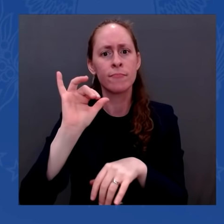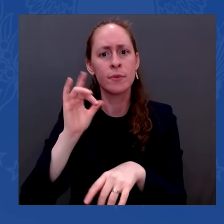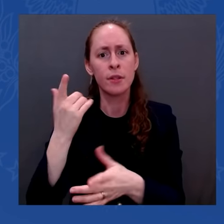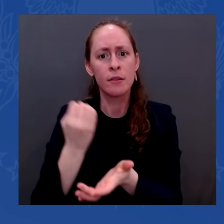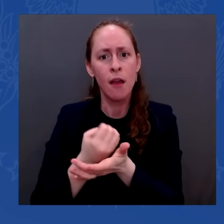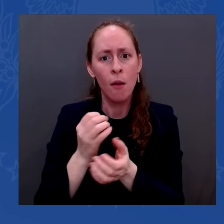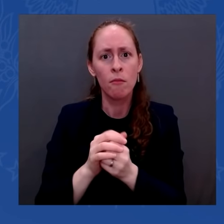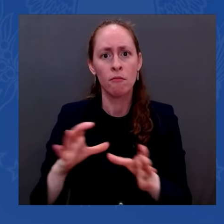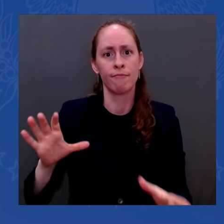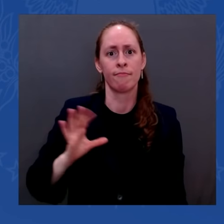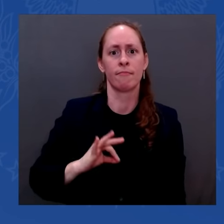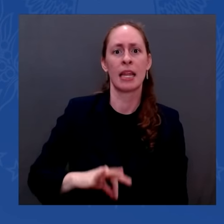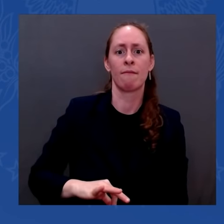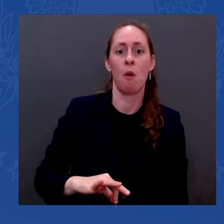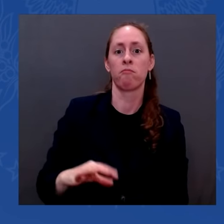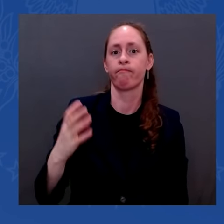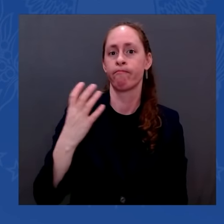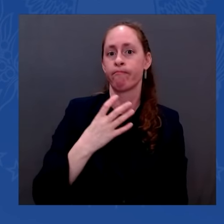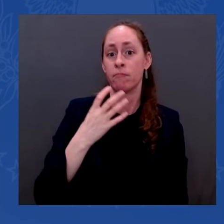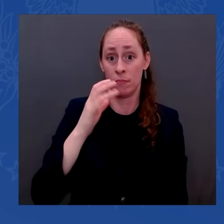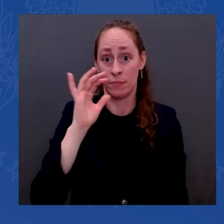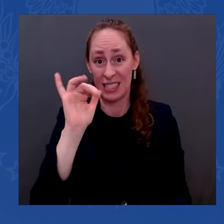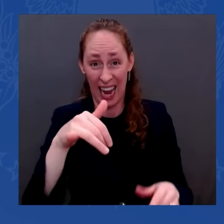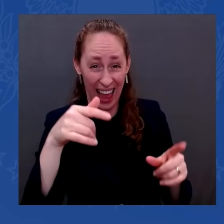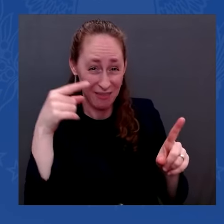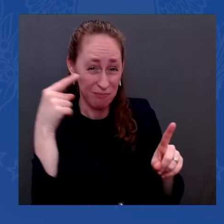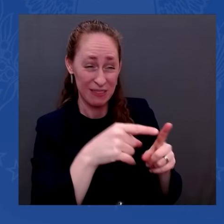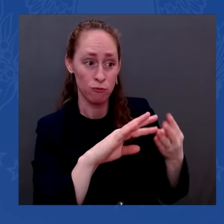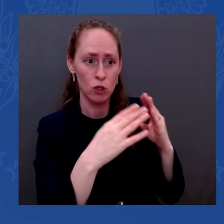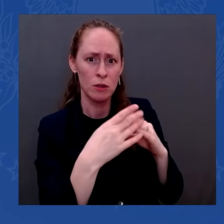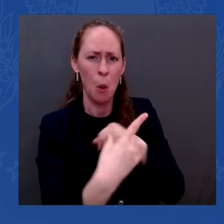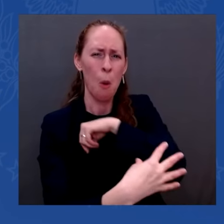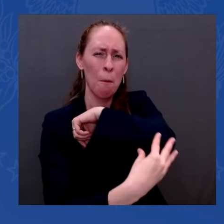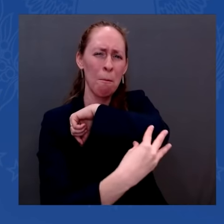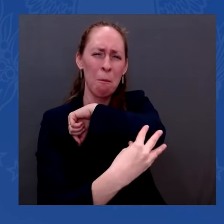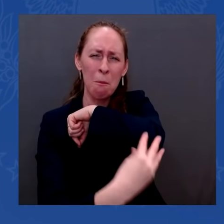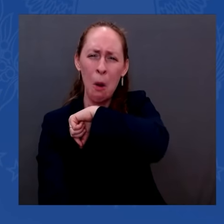counties in the country. So, if this seems ambitious, it is.